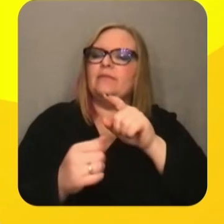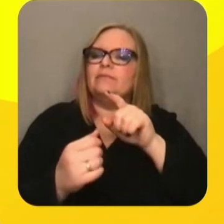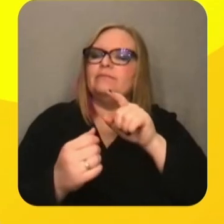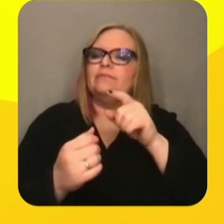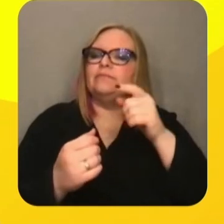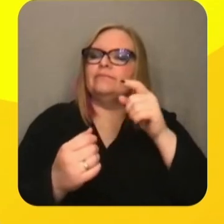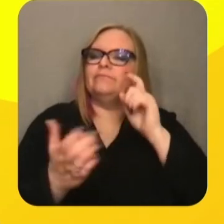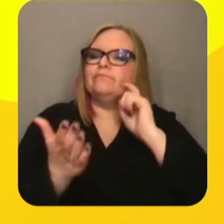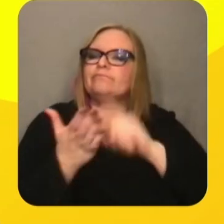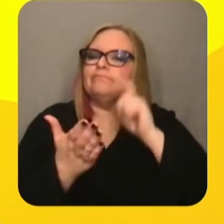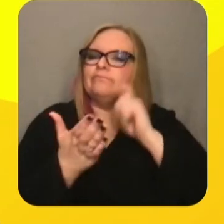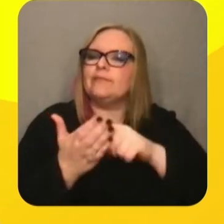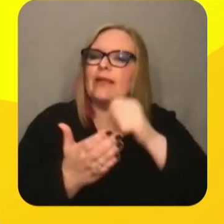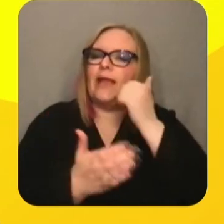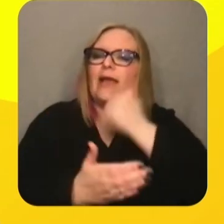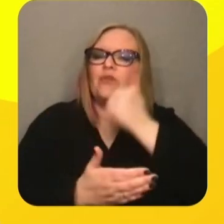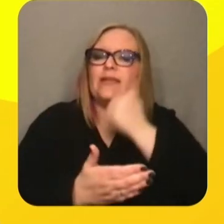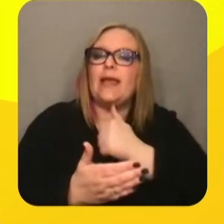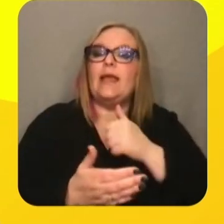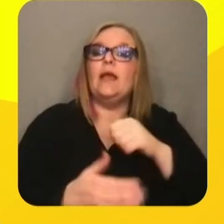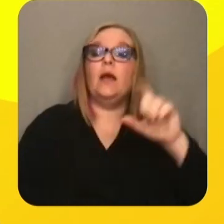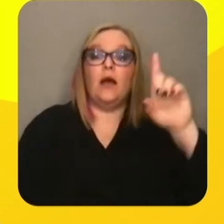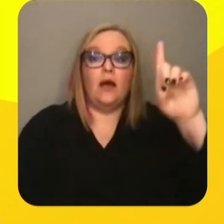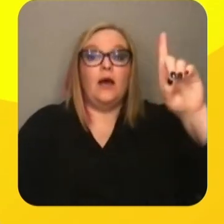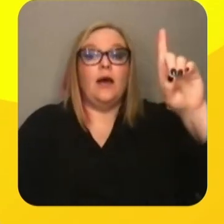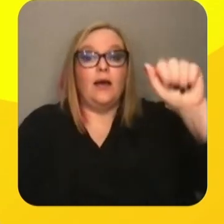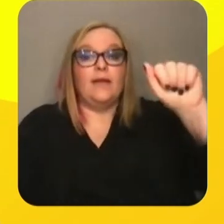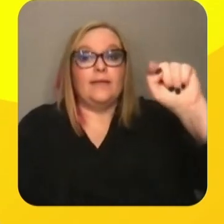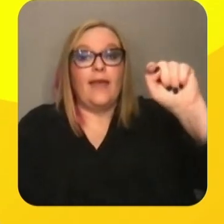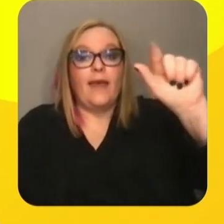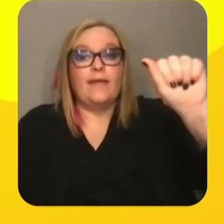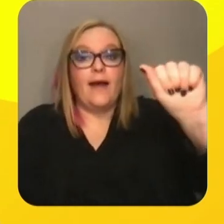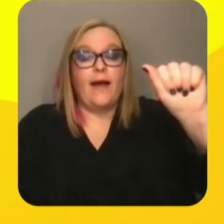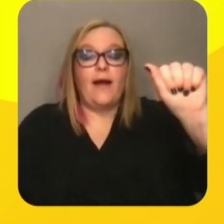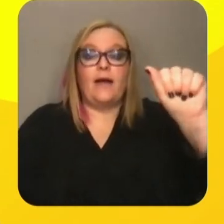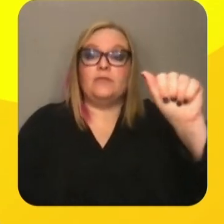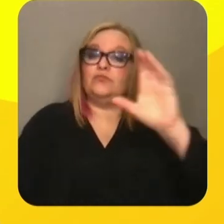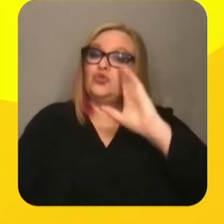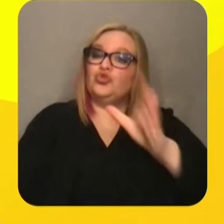Data. You asked for a snippy answer. It's all about data.